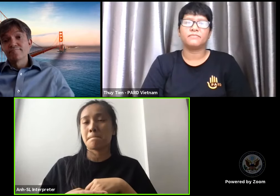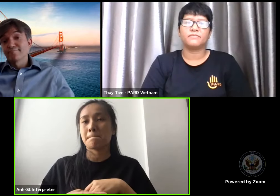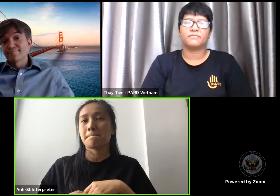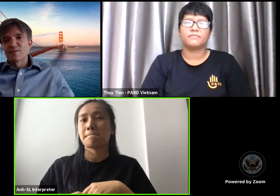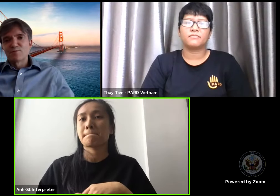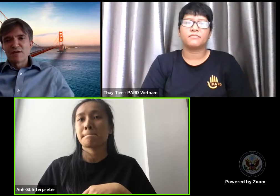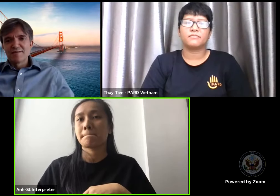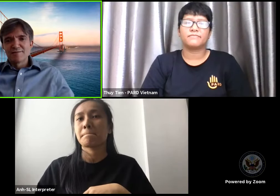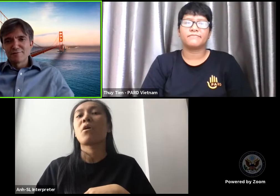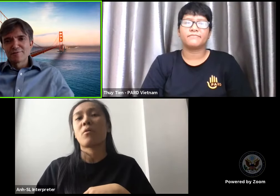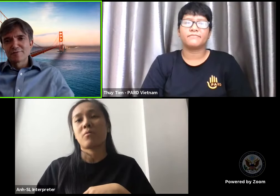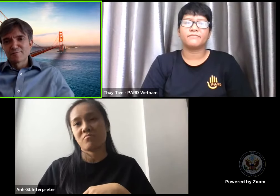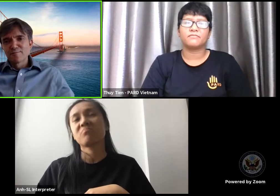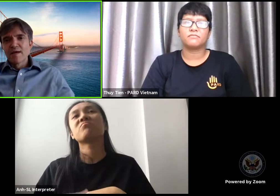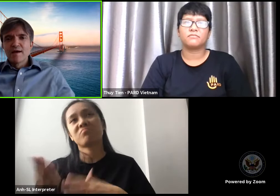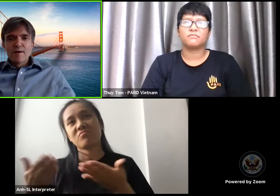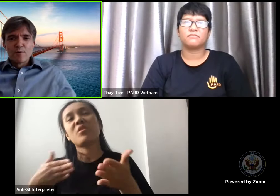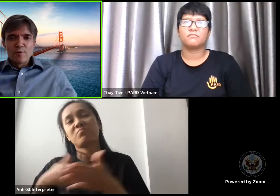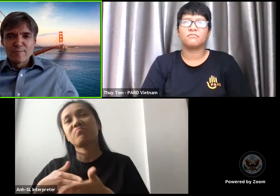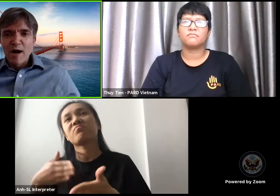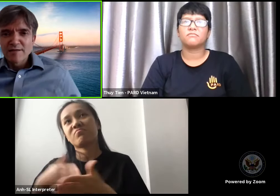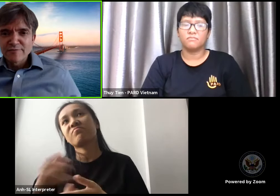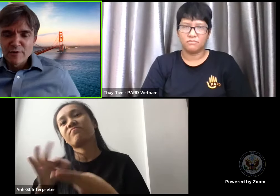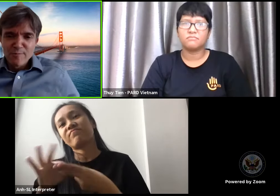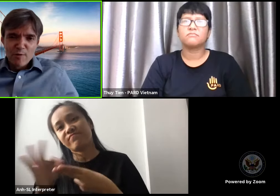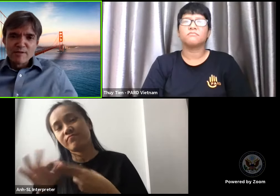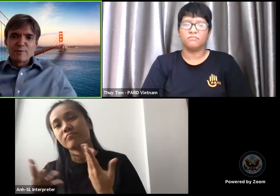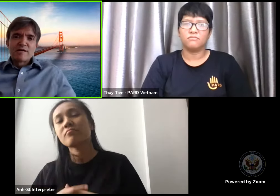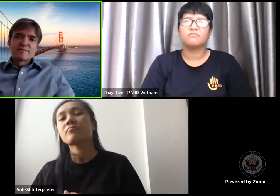[Jason] Some challenges. Well, I want to pause for a moment because